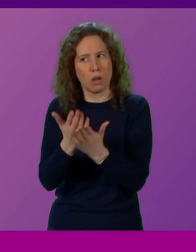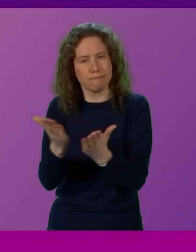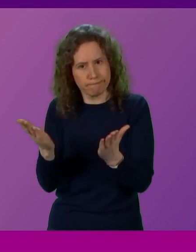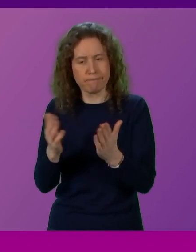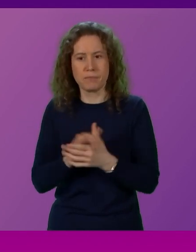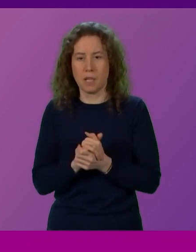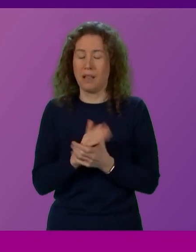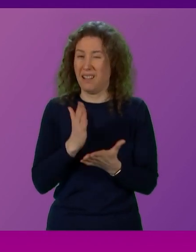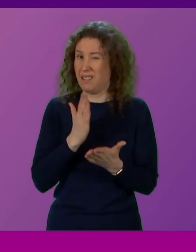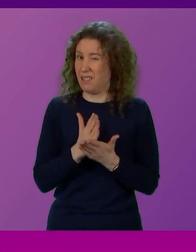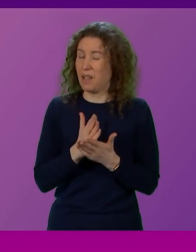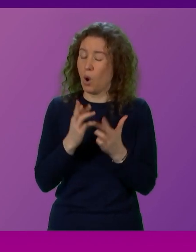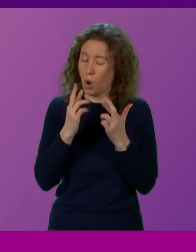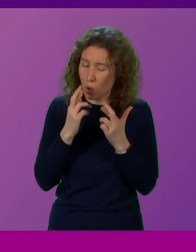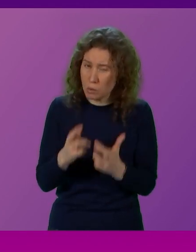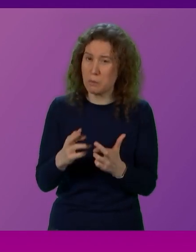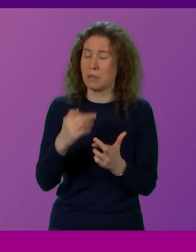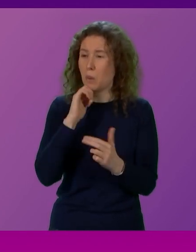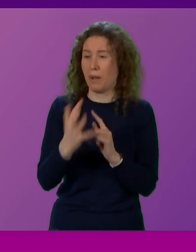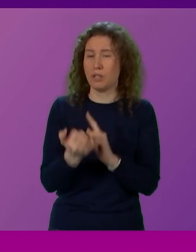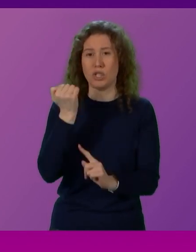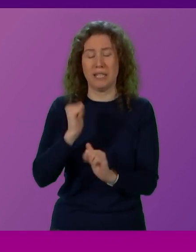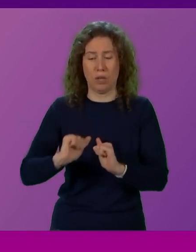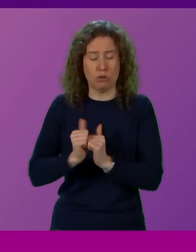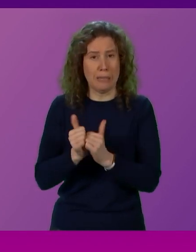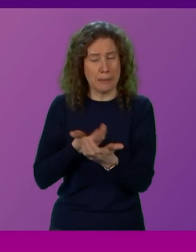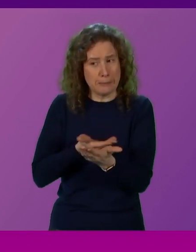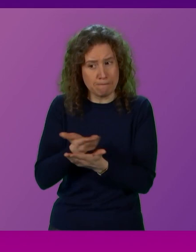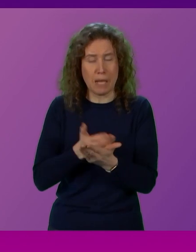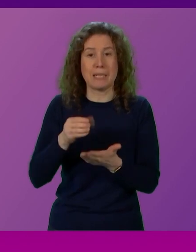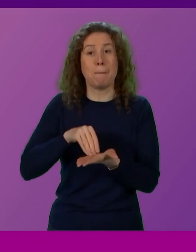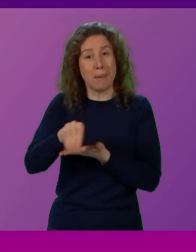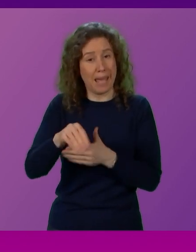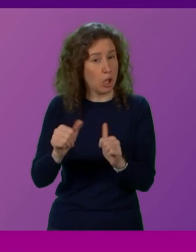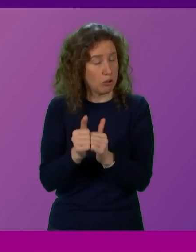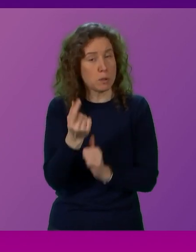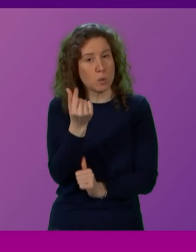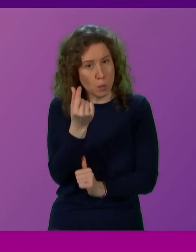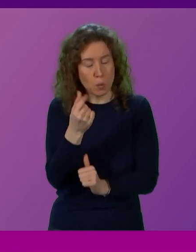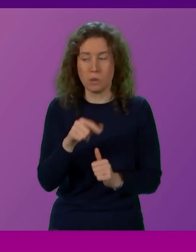I very much hope that we will reach a resolution and a pay agreement soon that avoids further